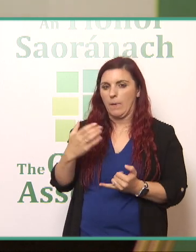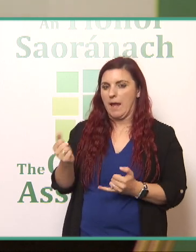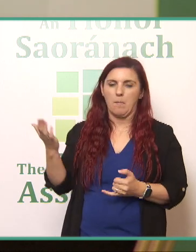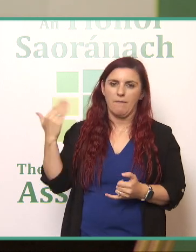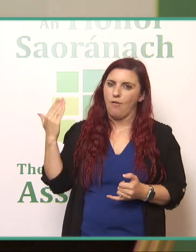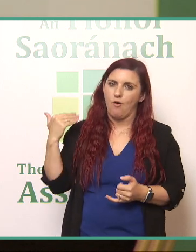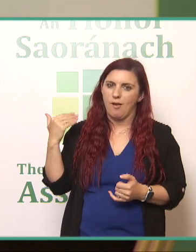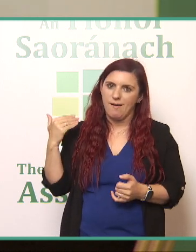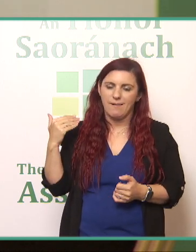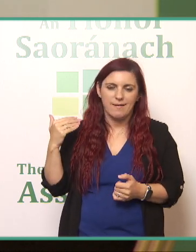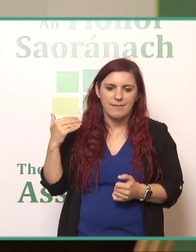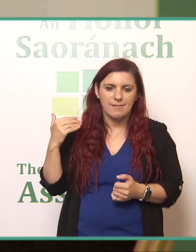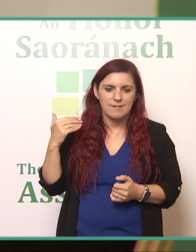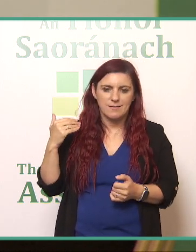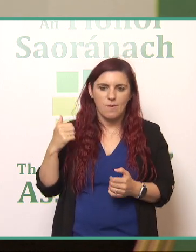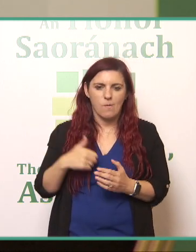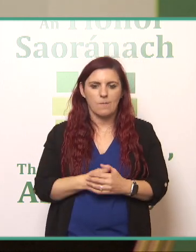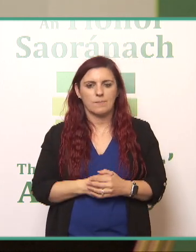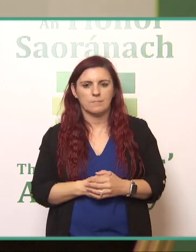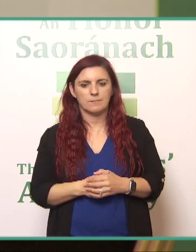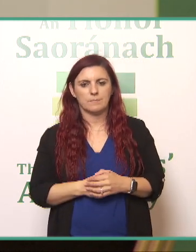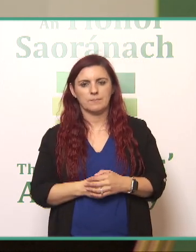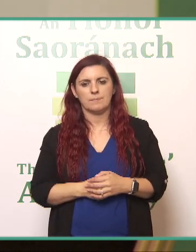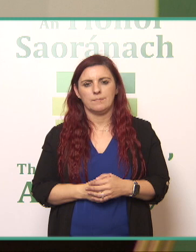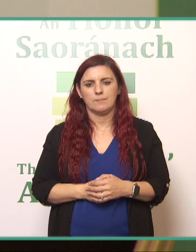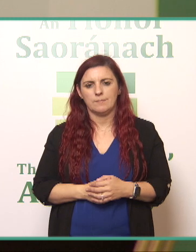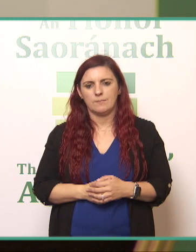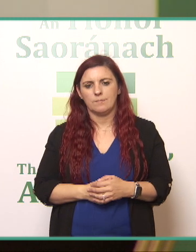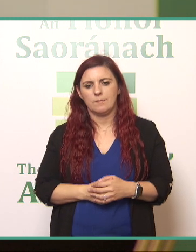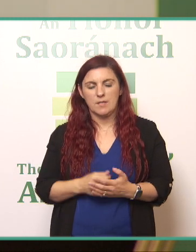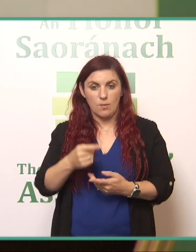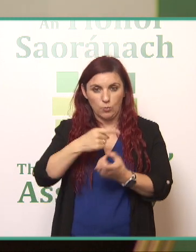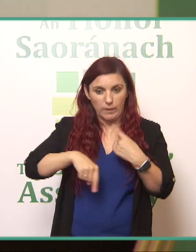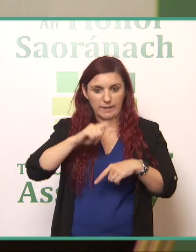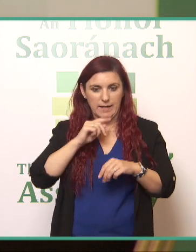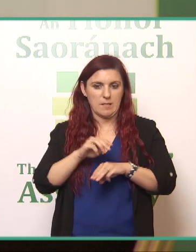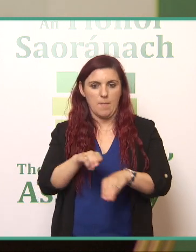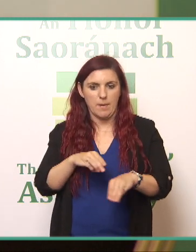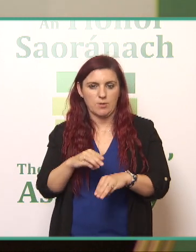the the deer populations that we have. So we as a population have to take the place of